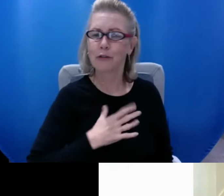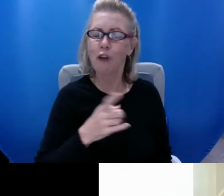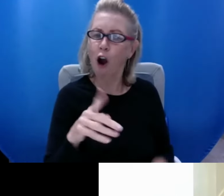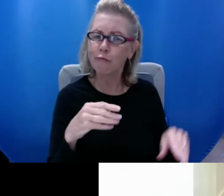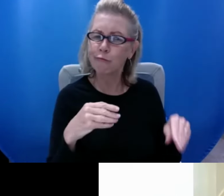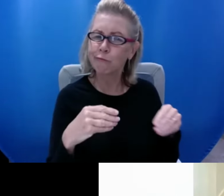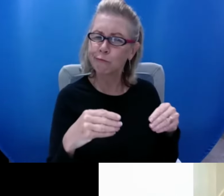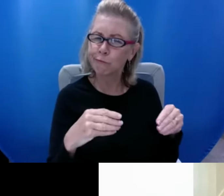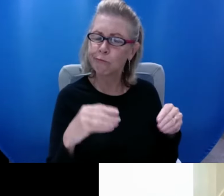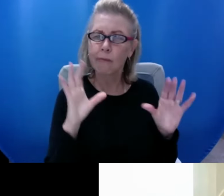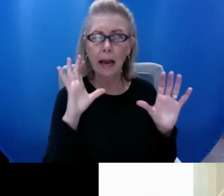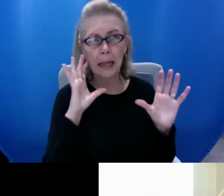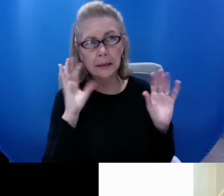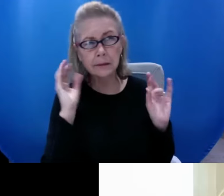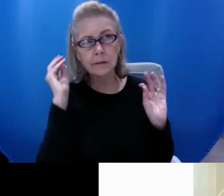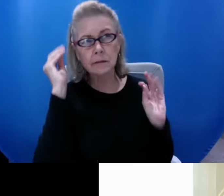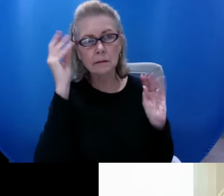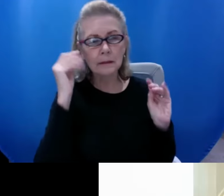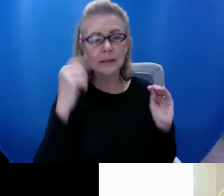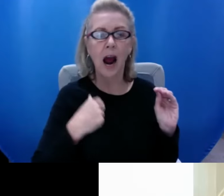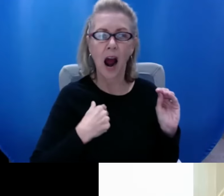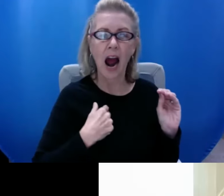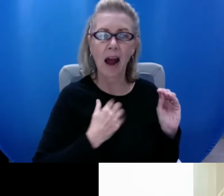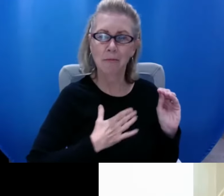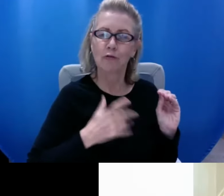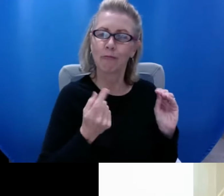Smith had, you know, a bit of humility and expressed it.